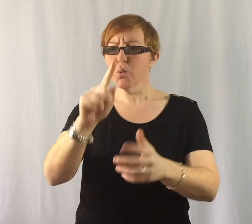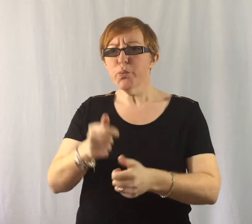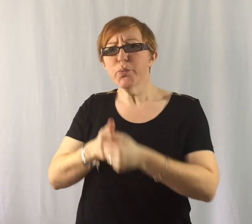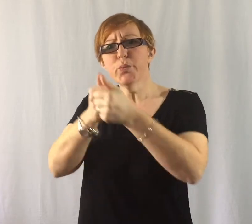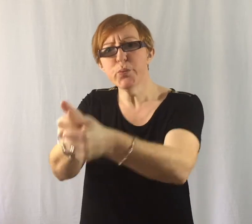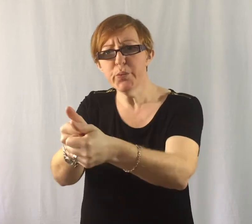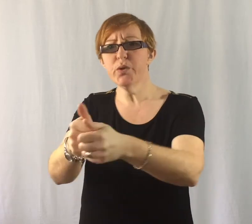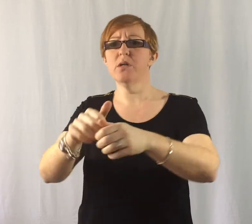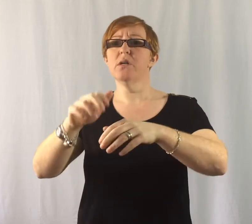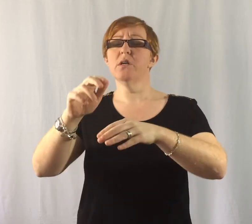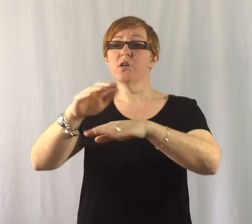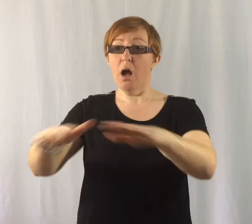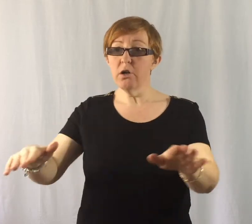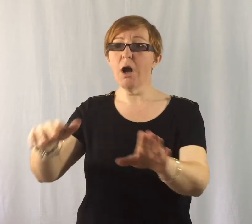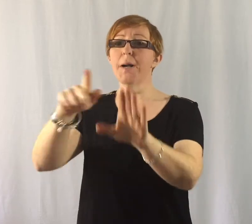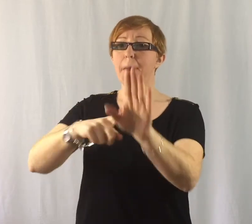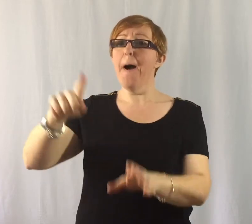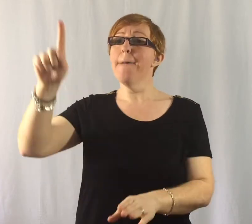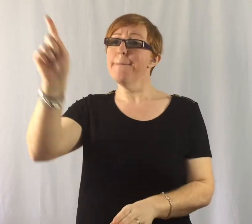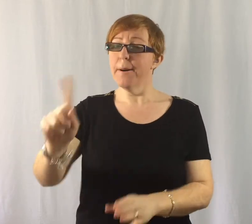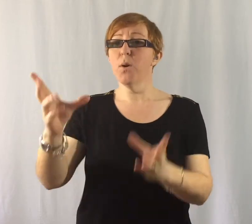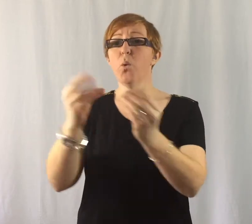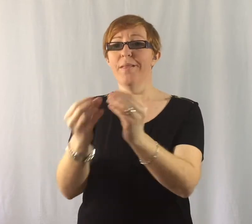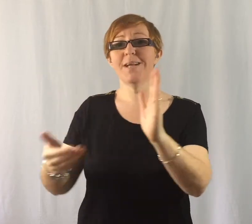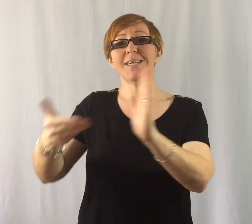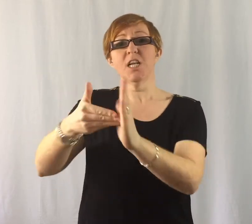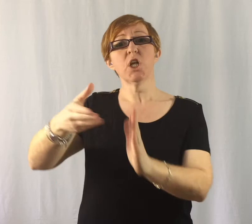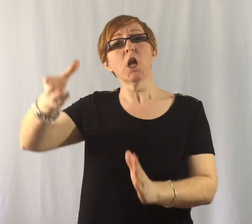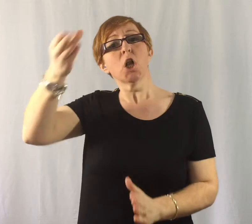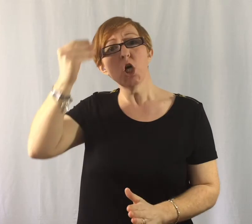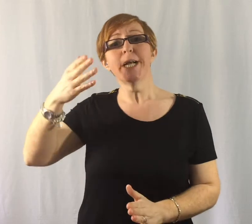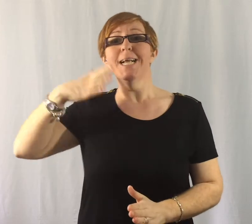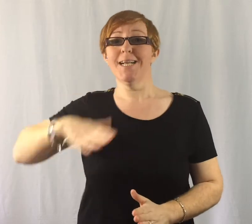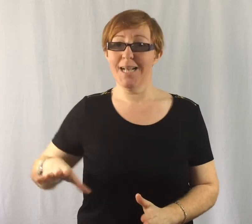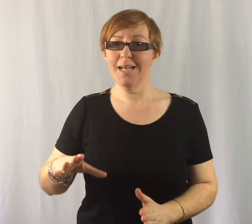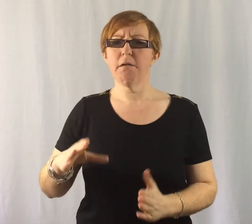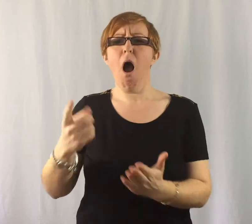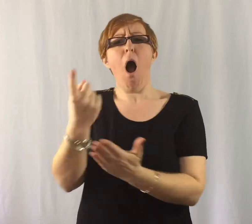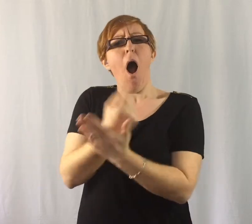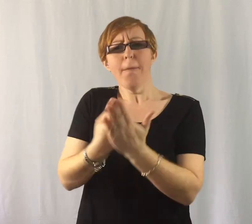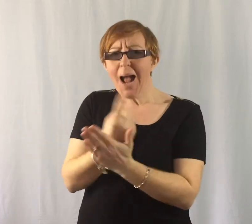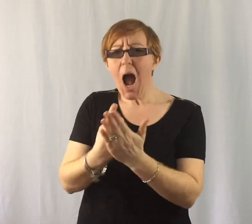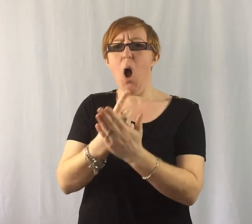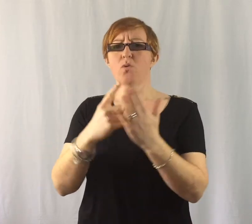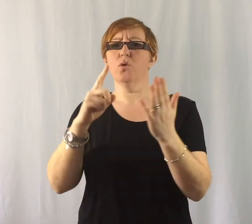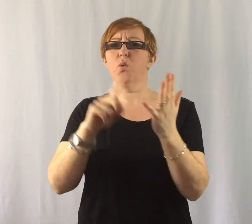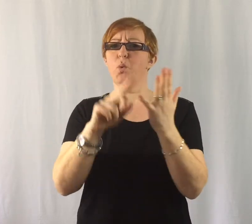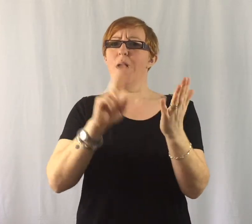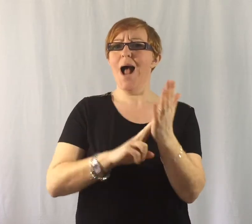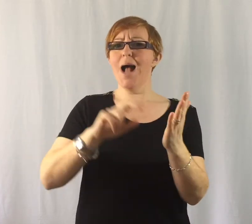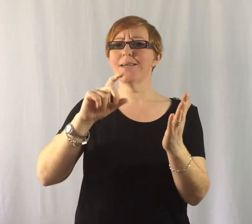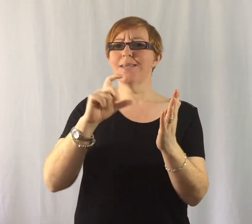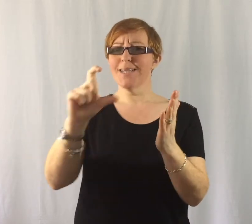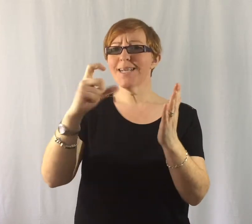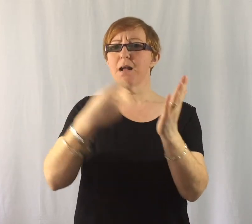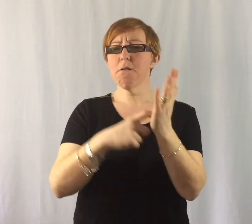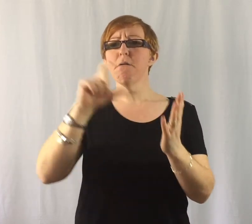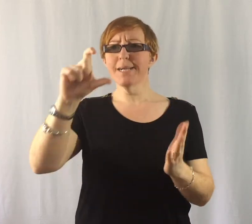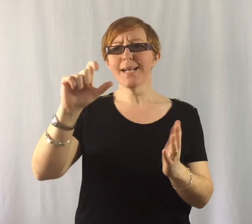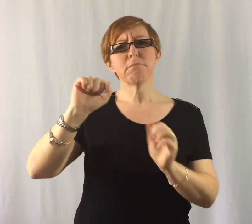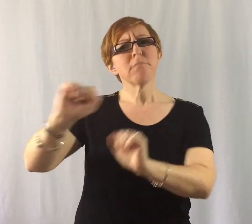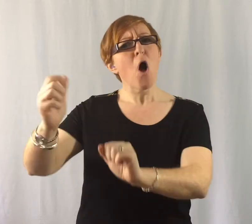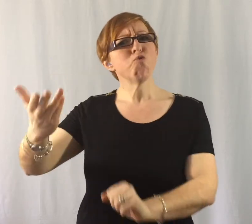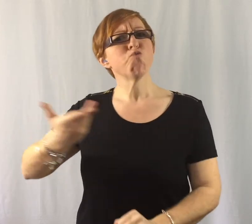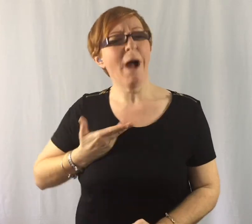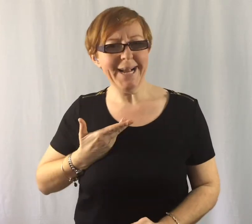which helps to teach children and young people with additional learning needs about their rights.